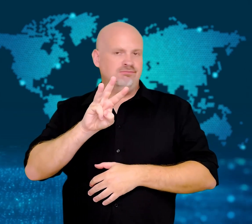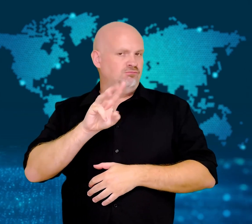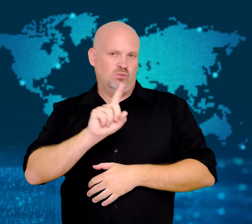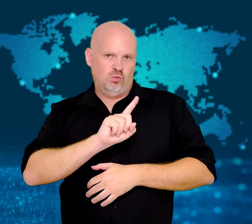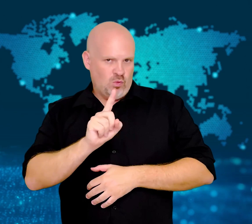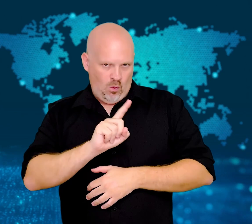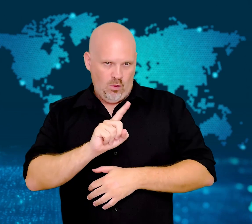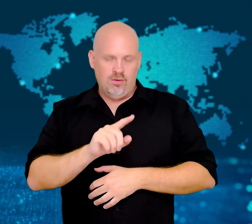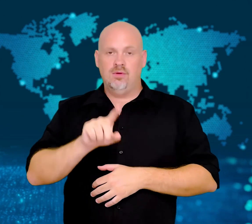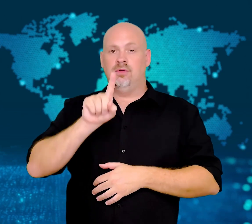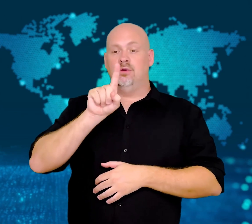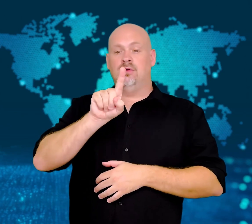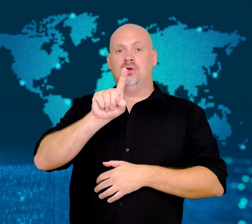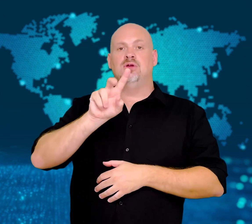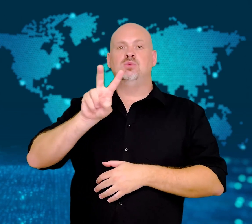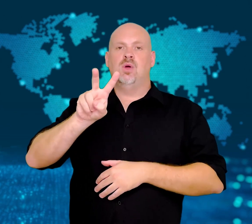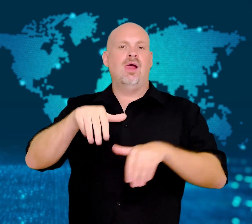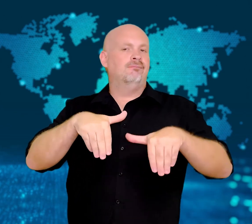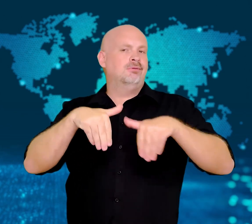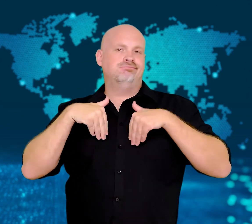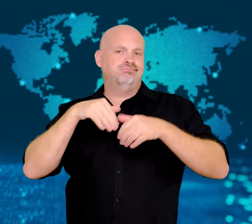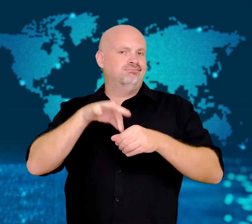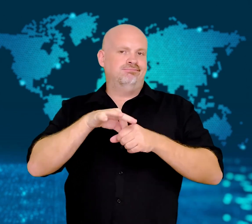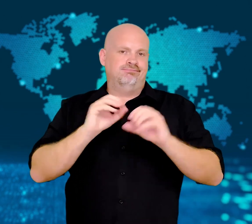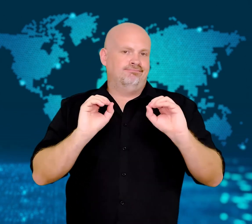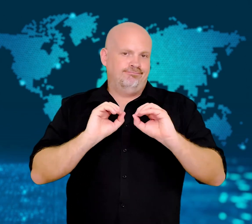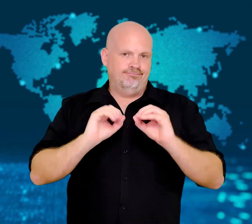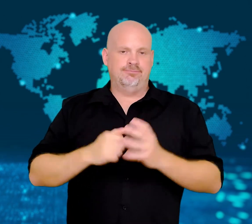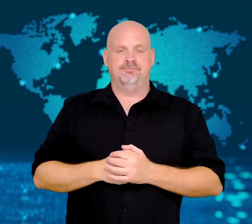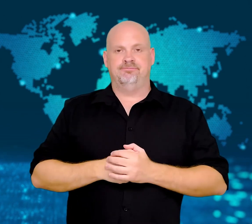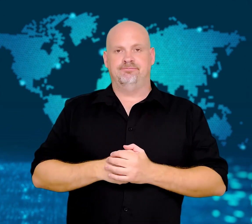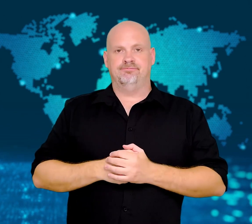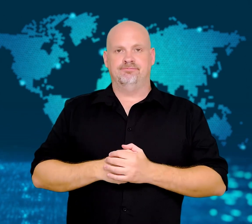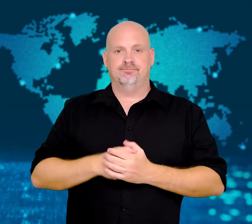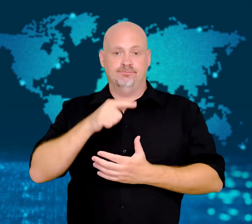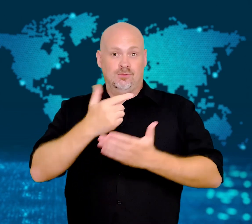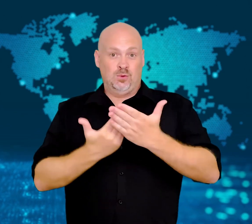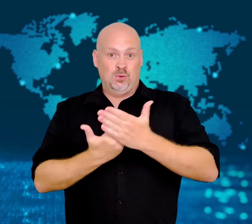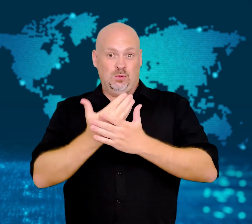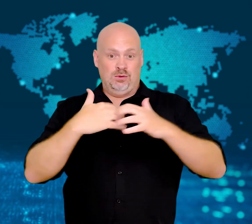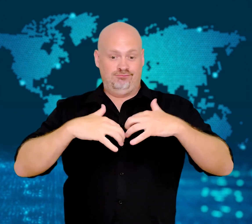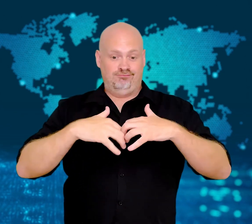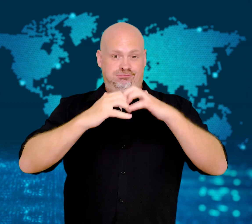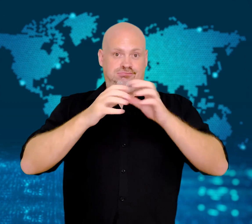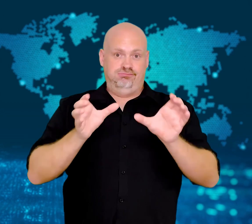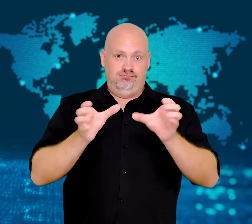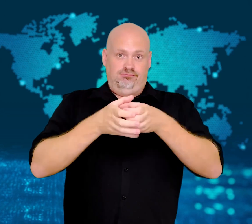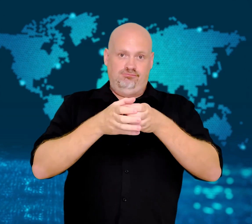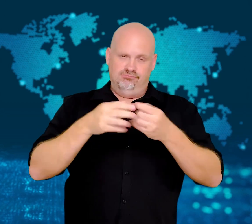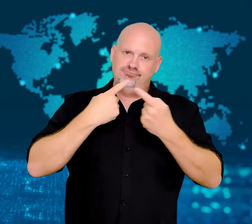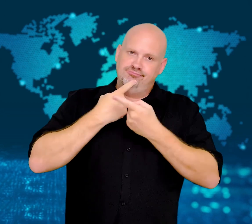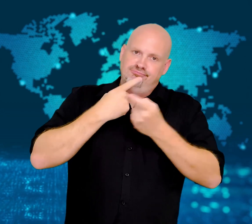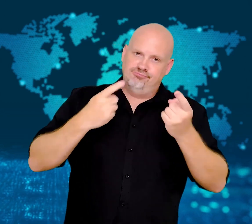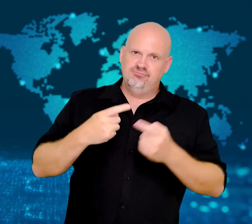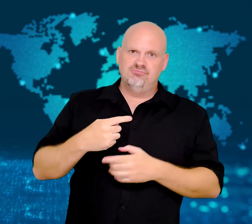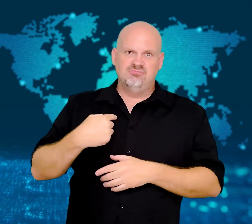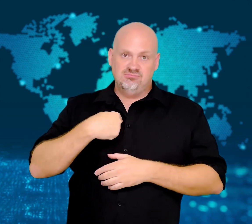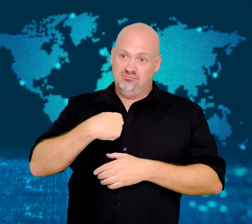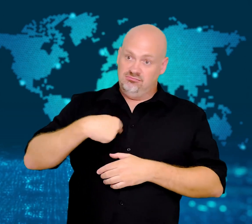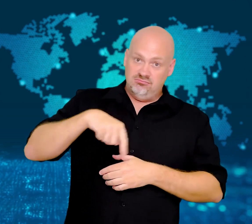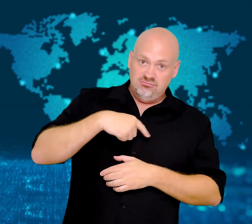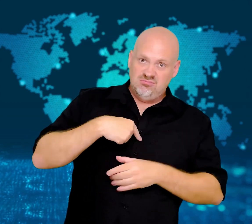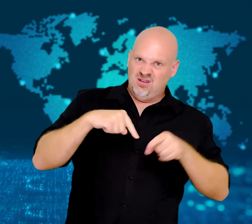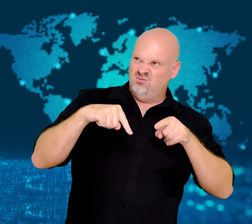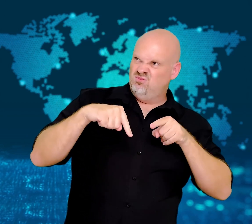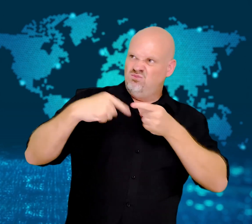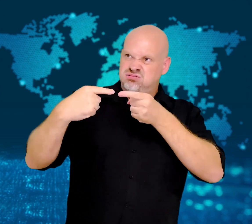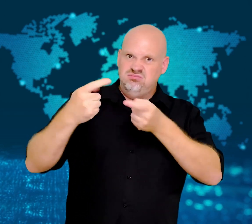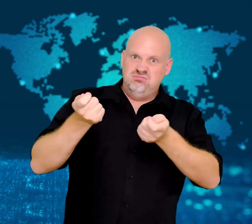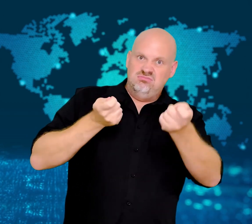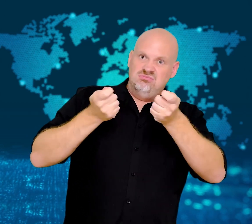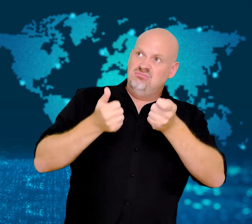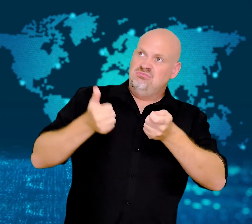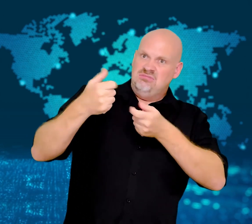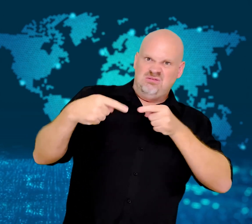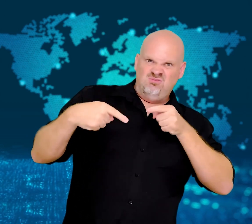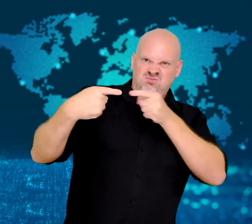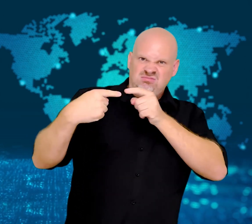The new union says it's not about going against